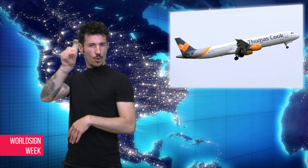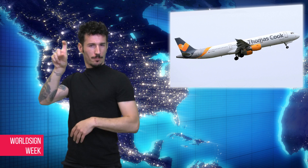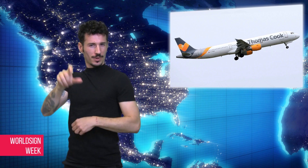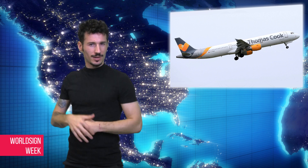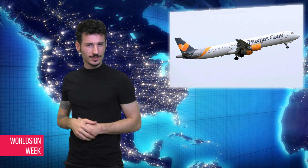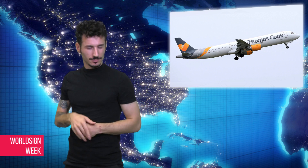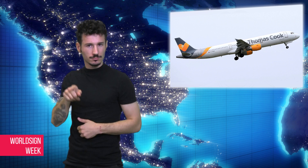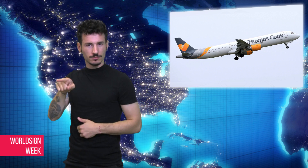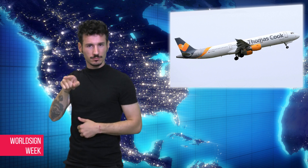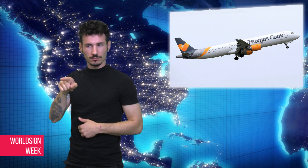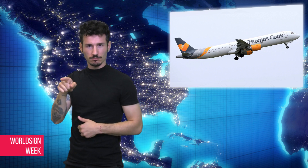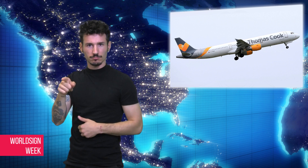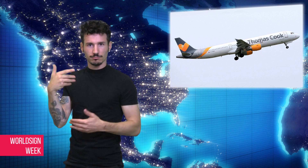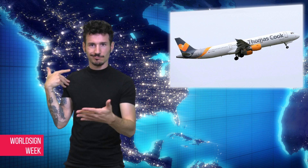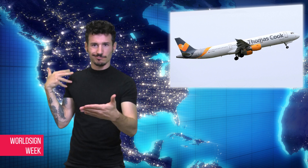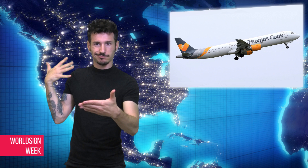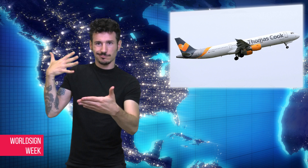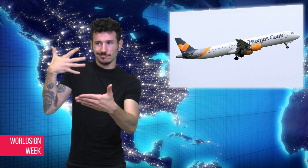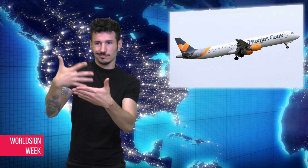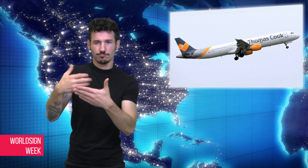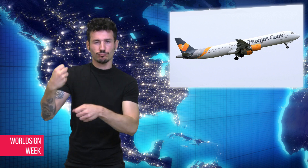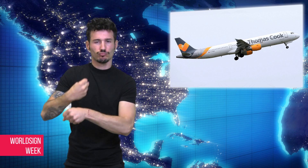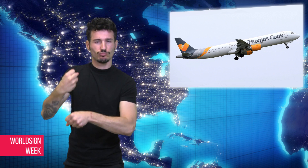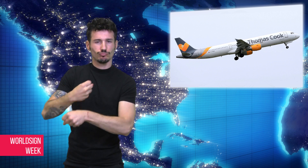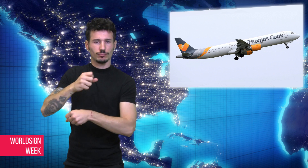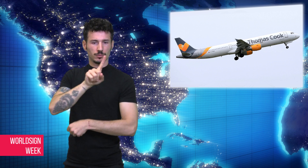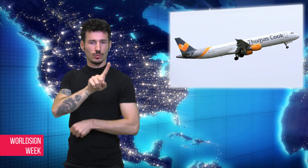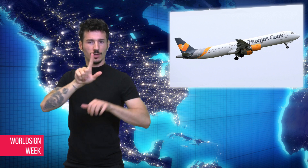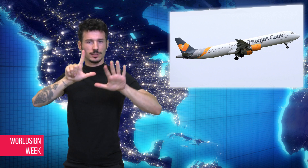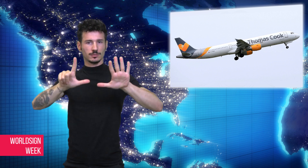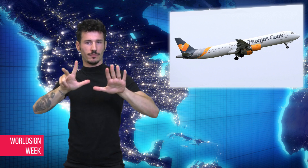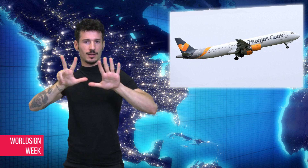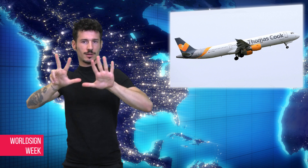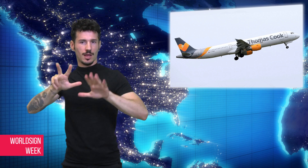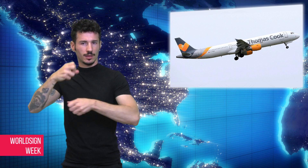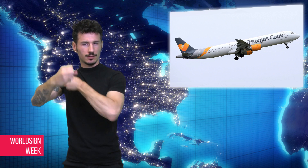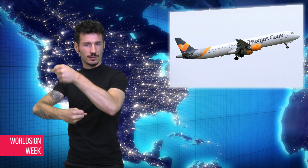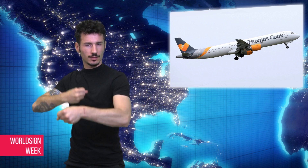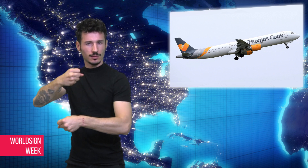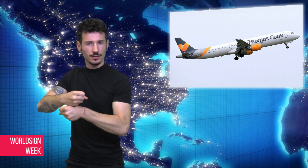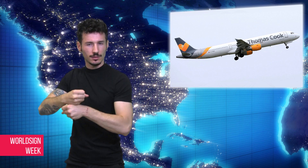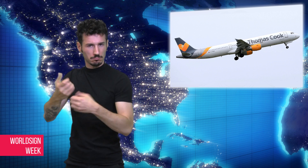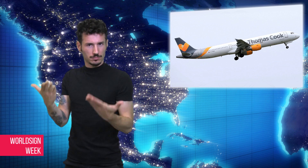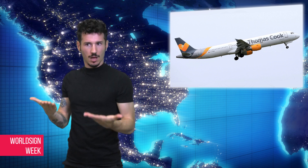suddenly collapsed after its 178 years of service.